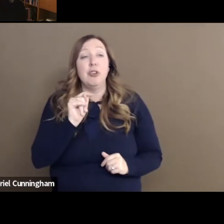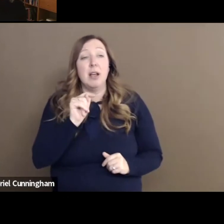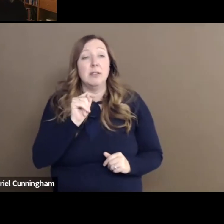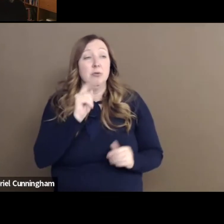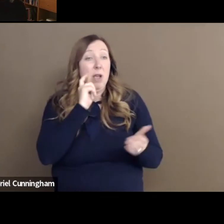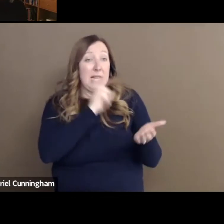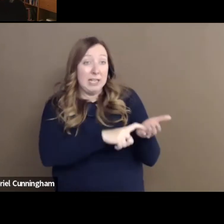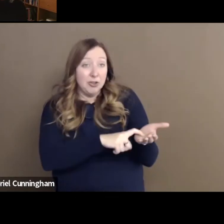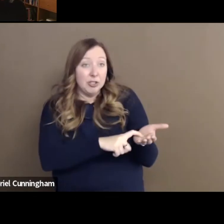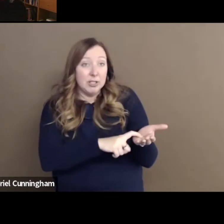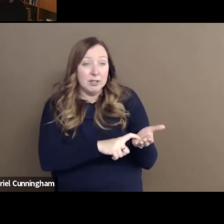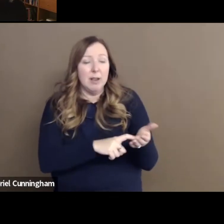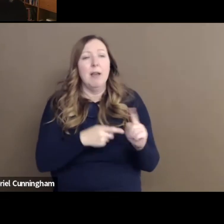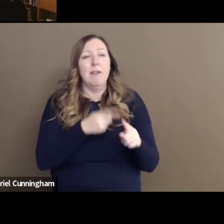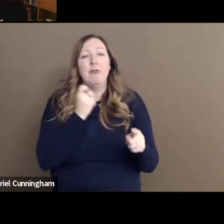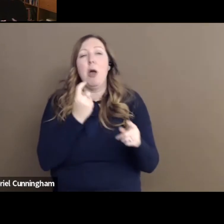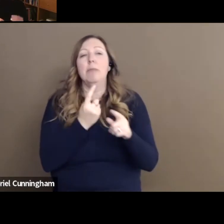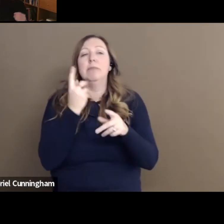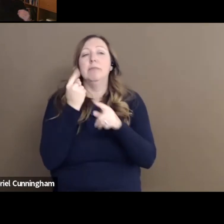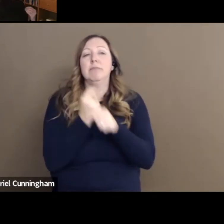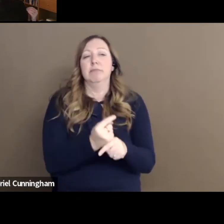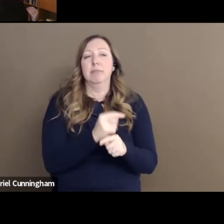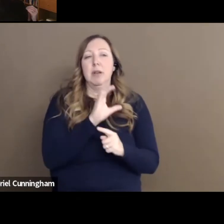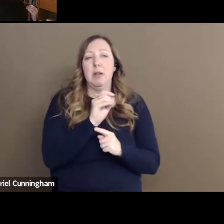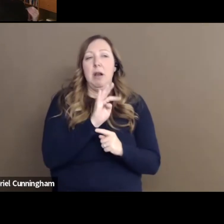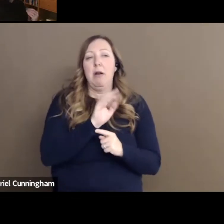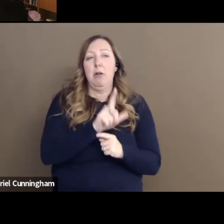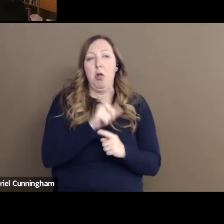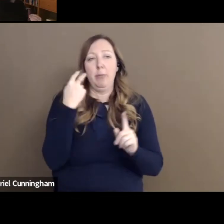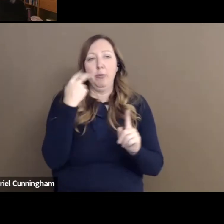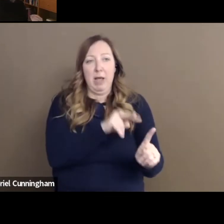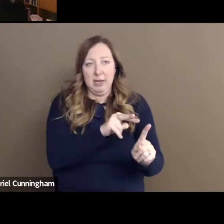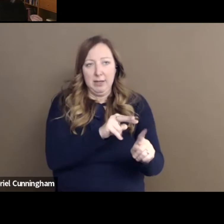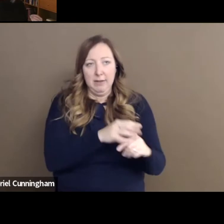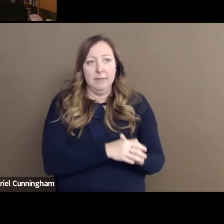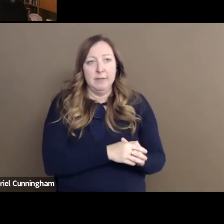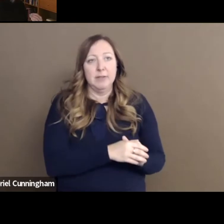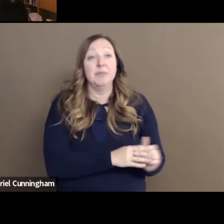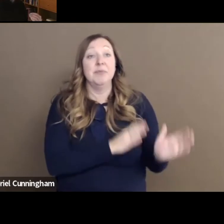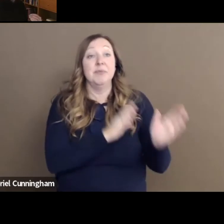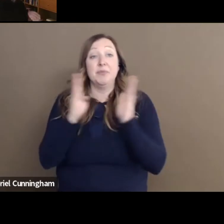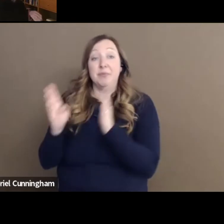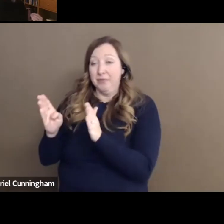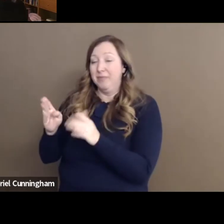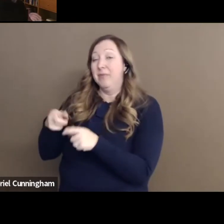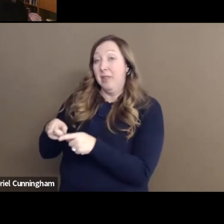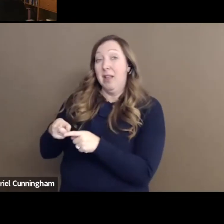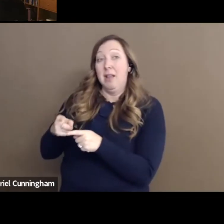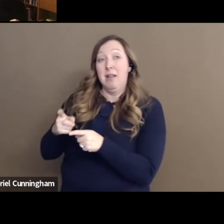tasks are just late emerging they really take a long time in typical development